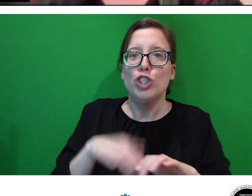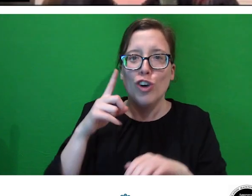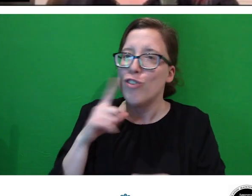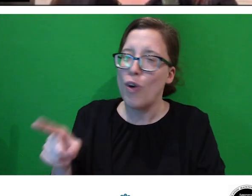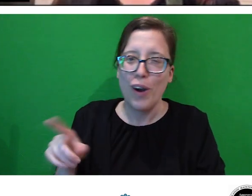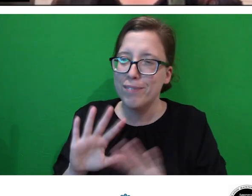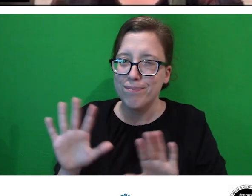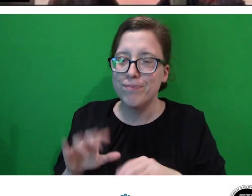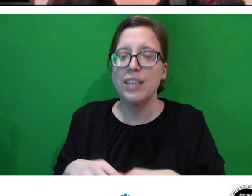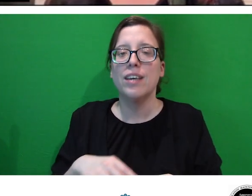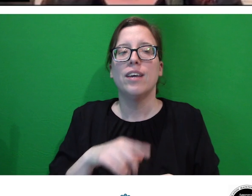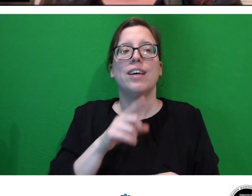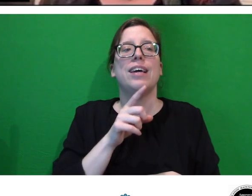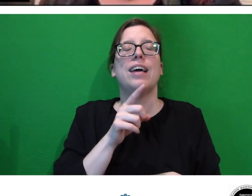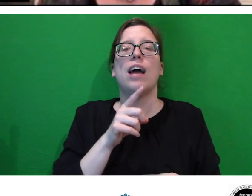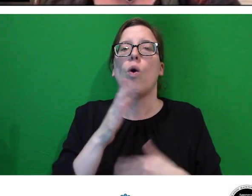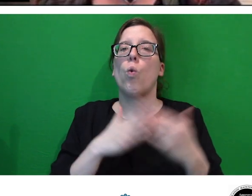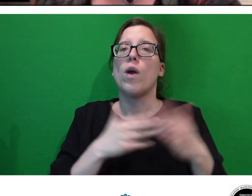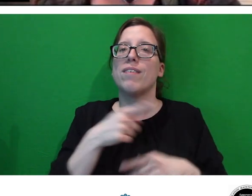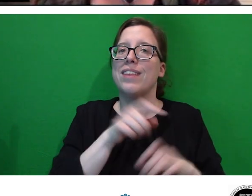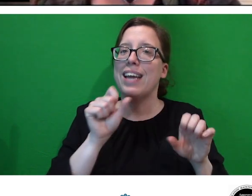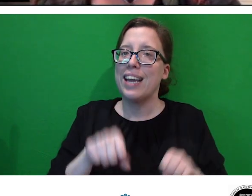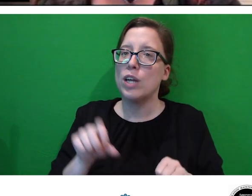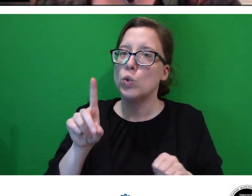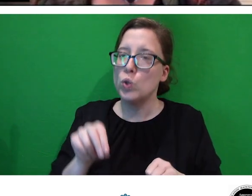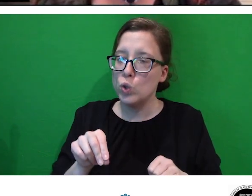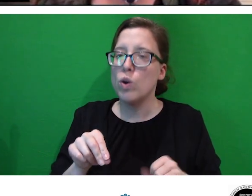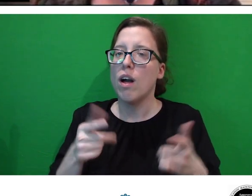And the kid is sitting there saying, "But when do I get a turn?"